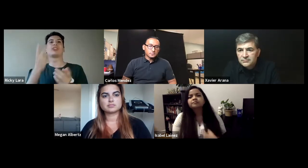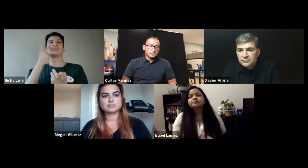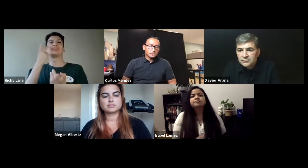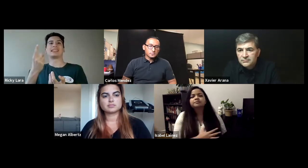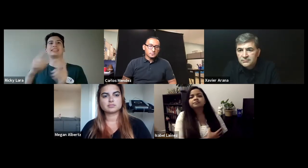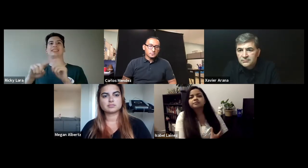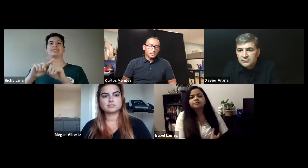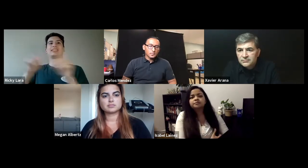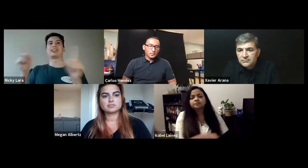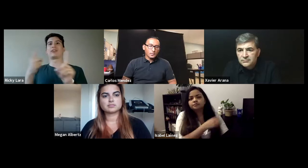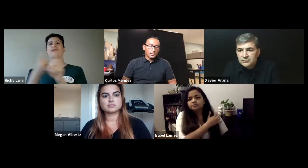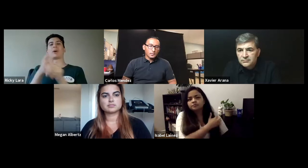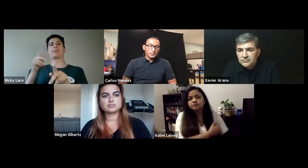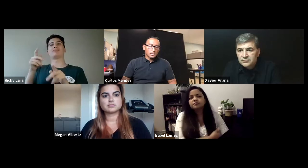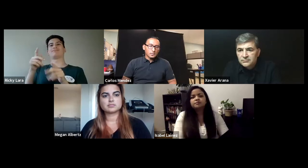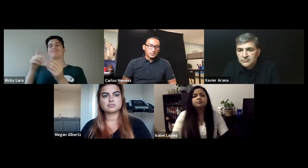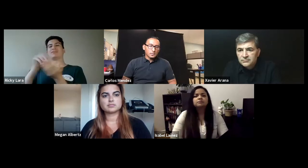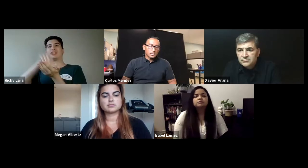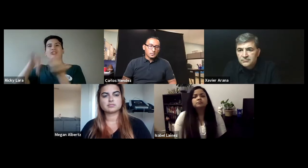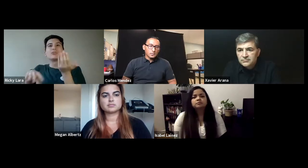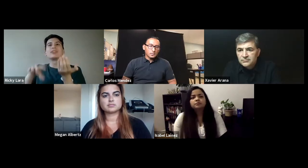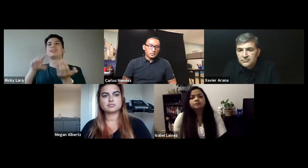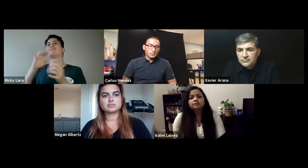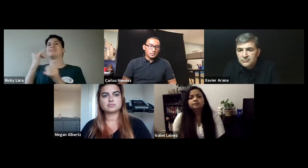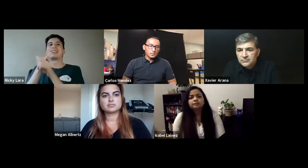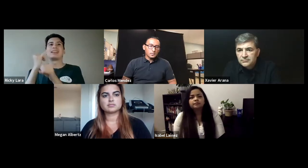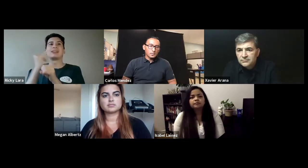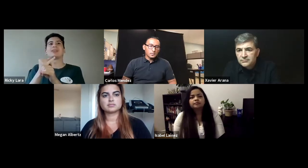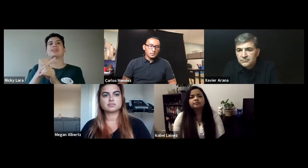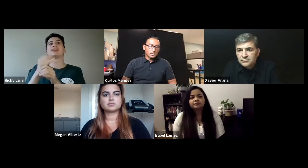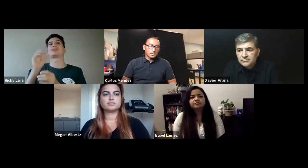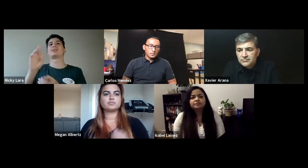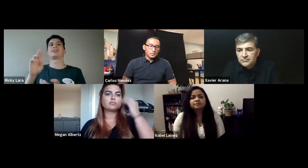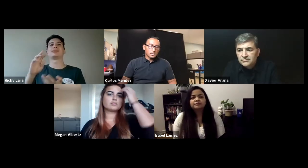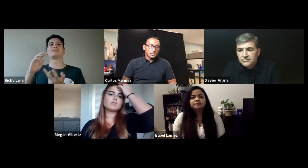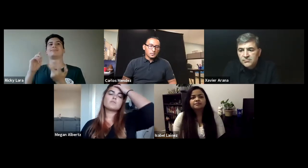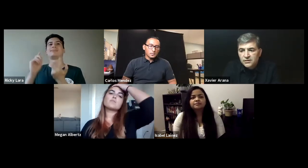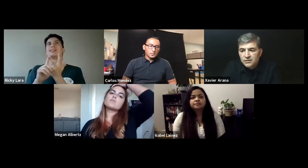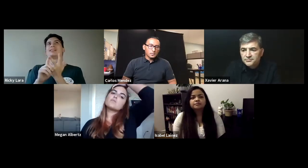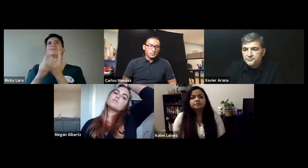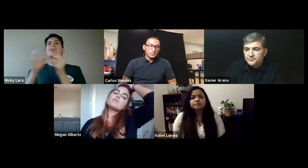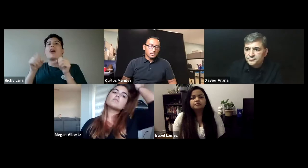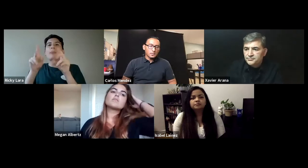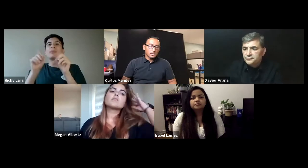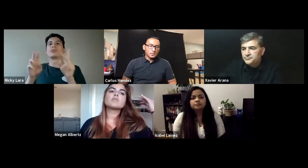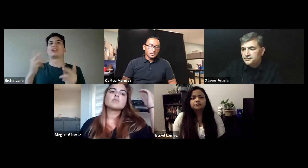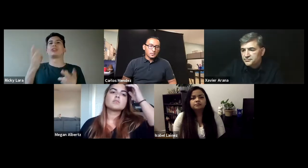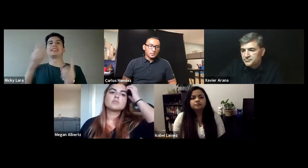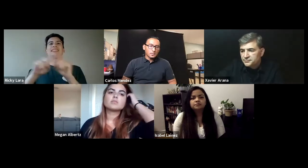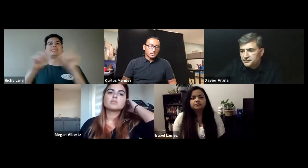So, what have you noticed that's different in the representation of people like yourself